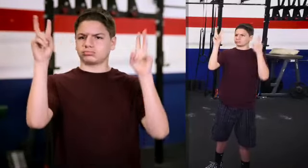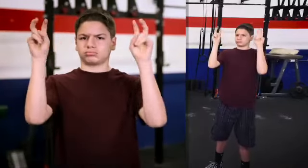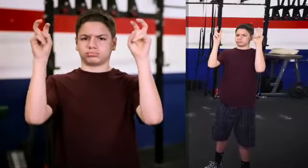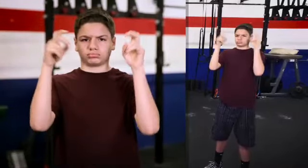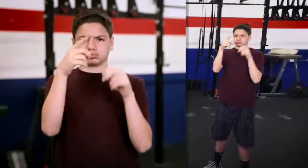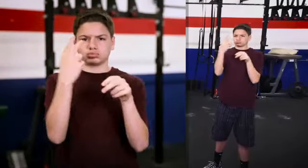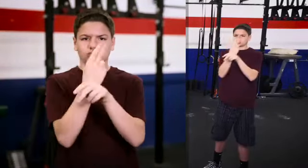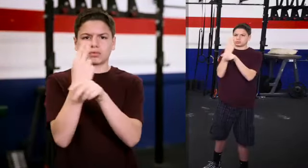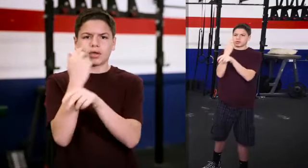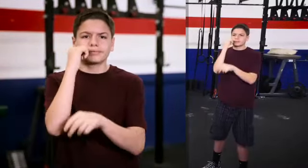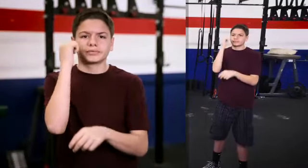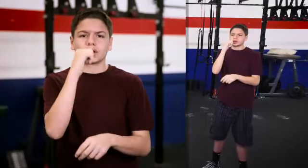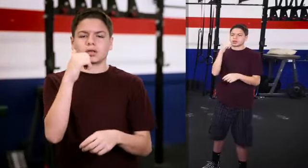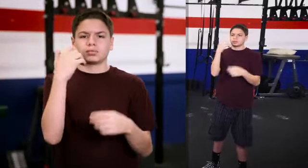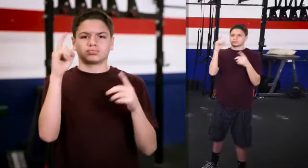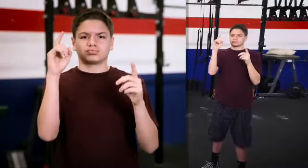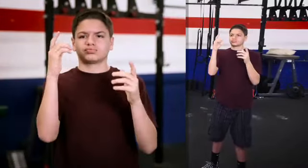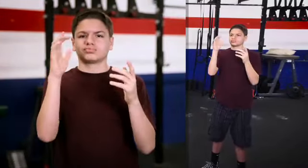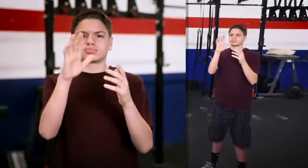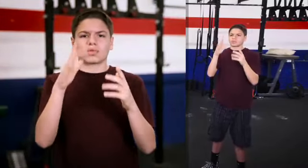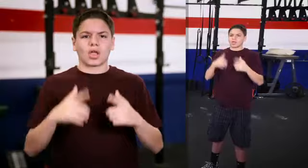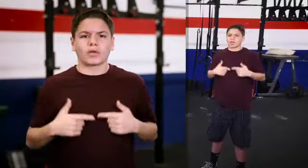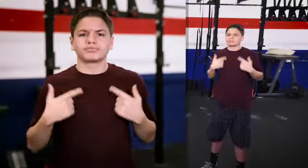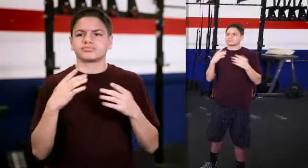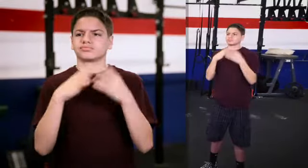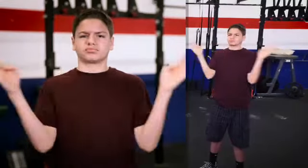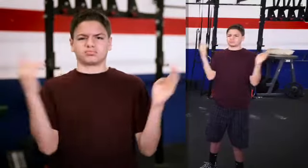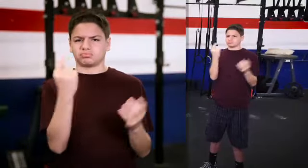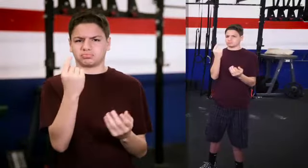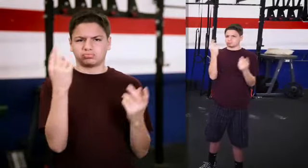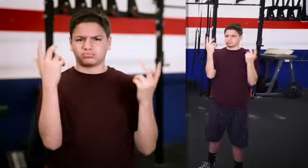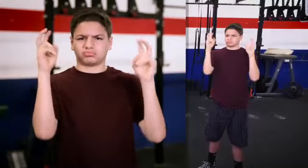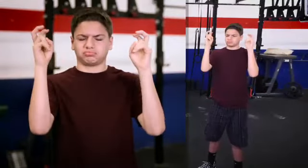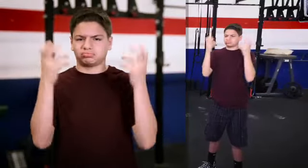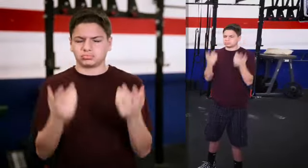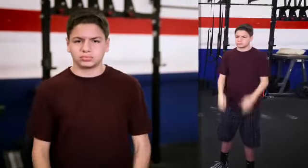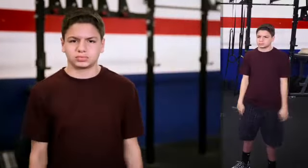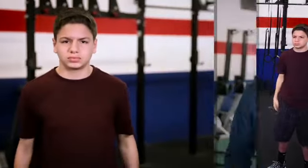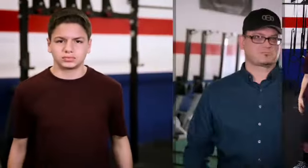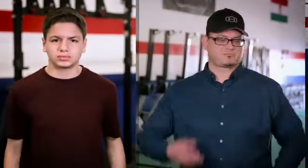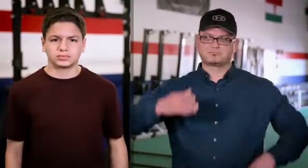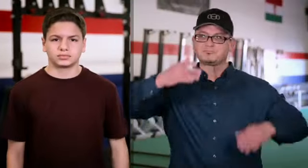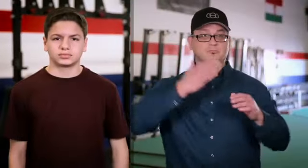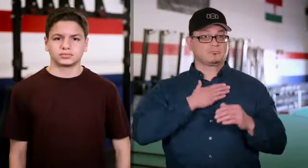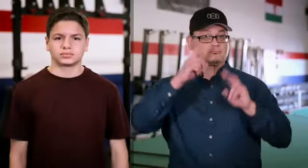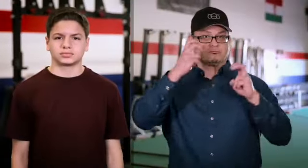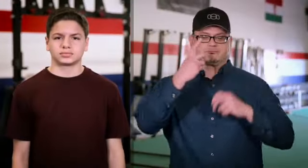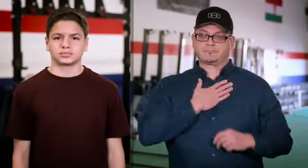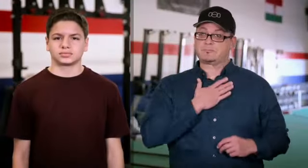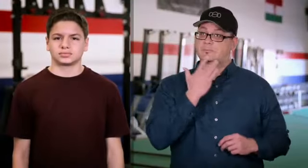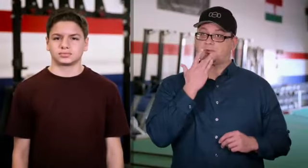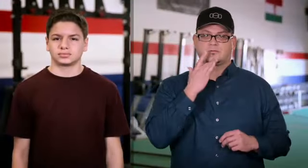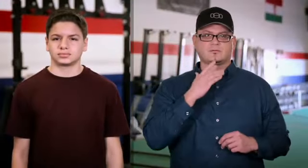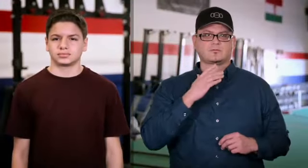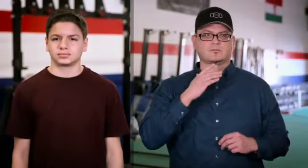What is a credo that you live by everyday? In general, in your life? My favorite quote...